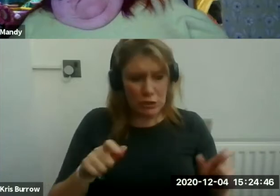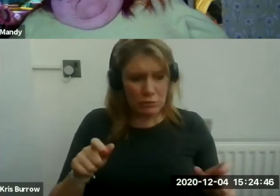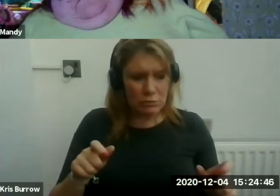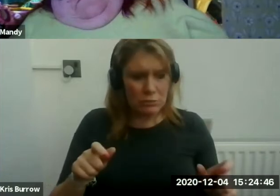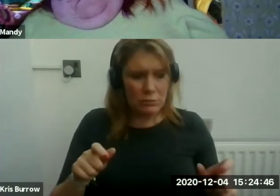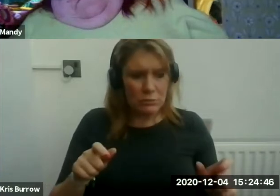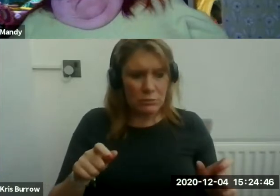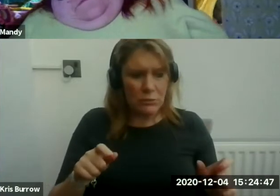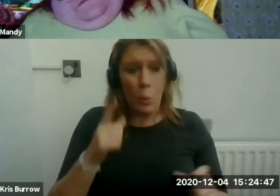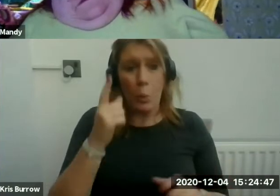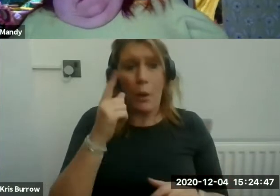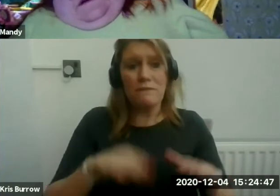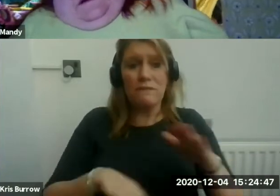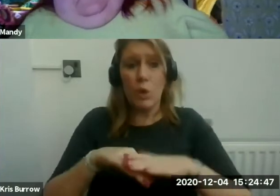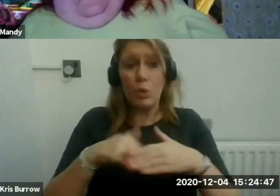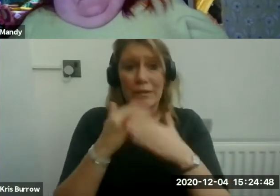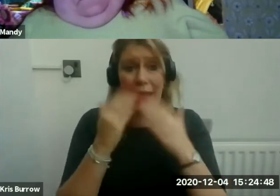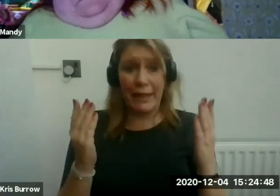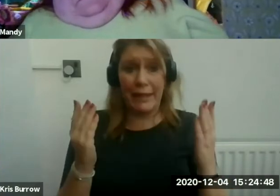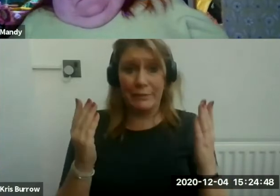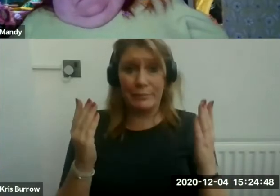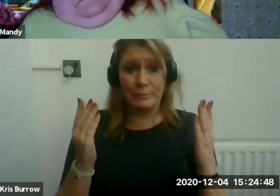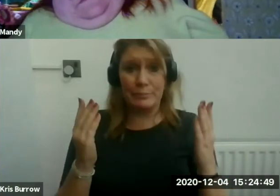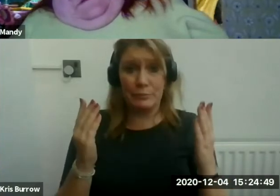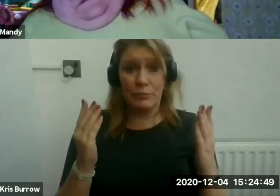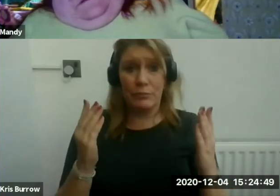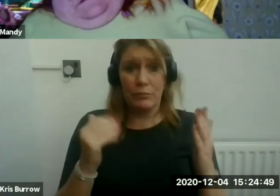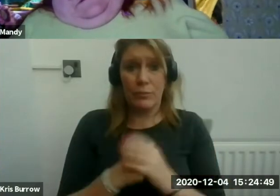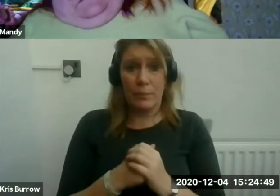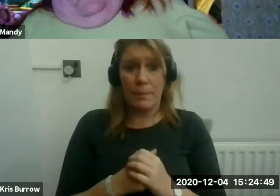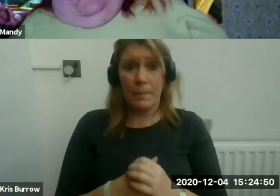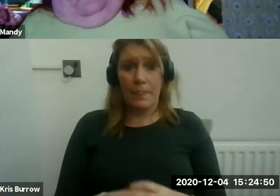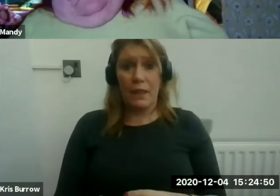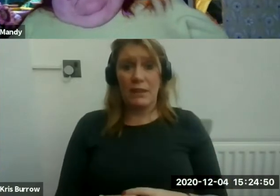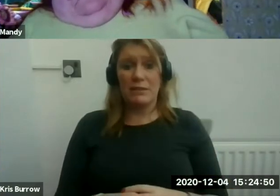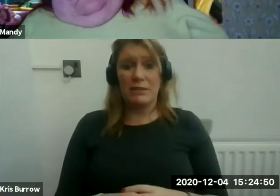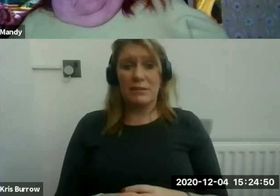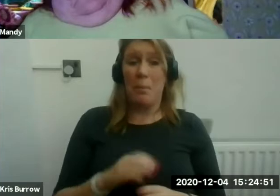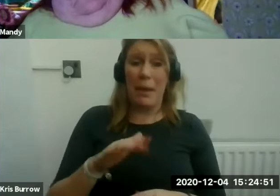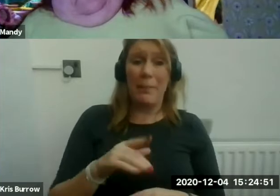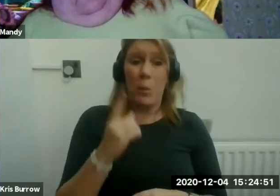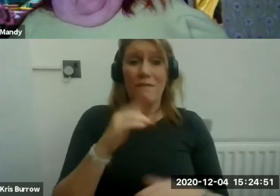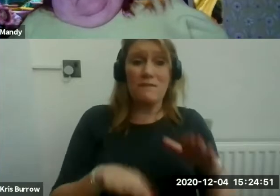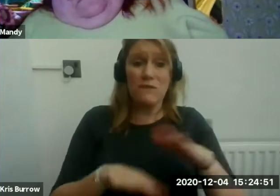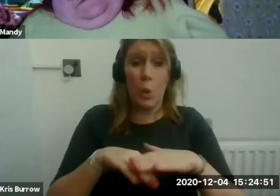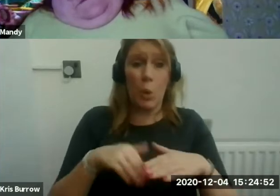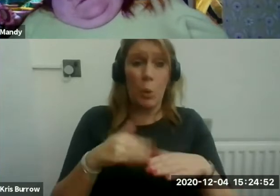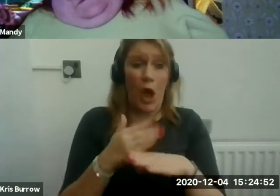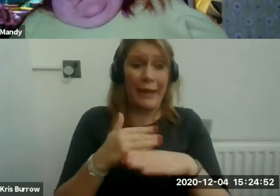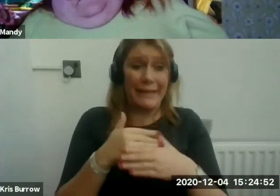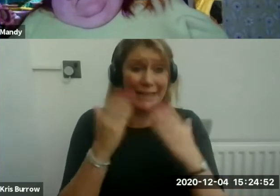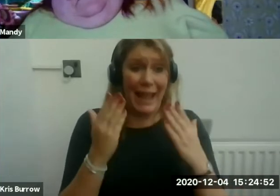full day. One full working day of shooting which, actually, is phenomenal